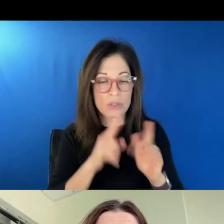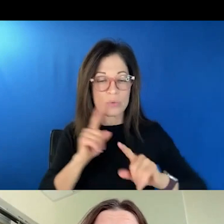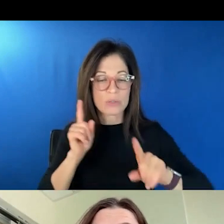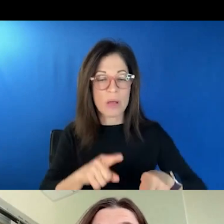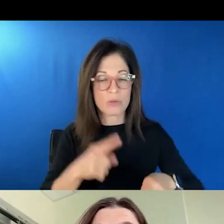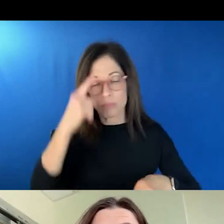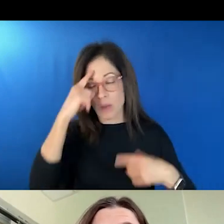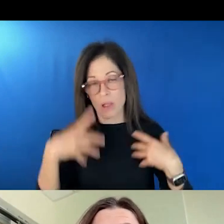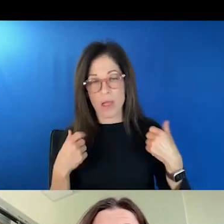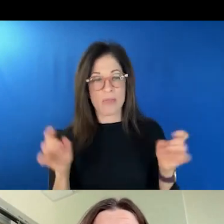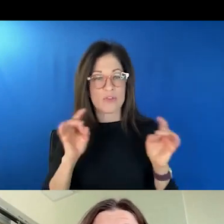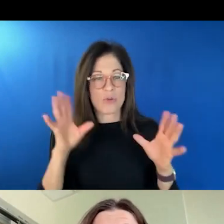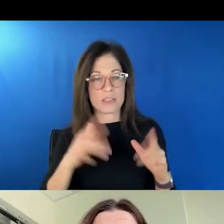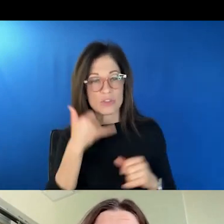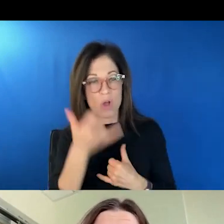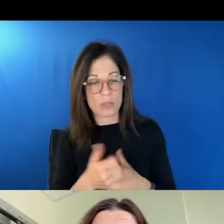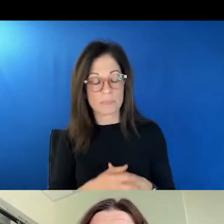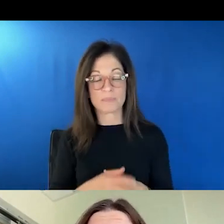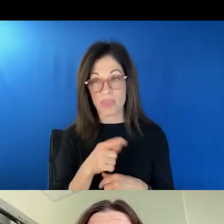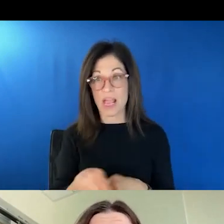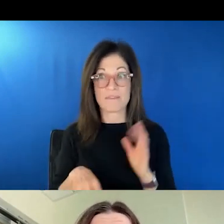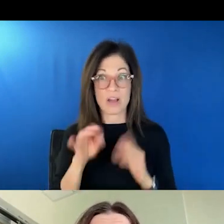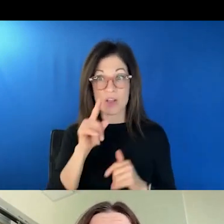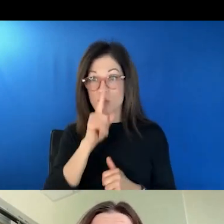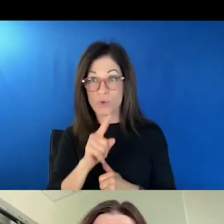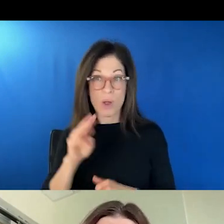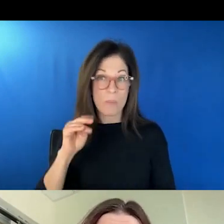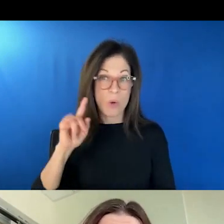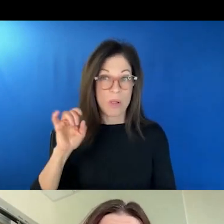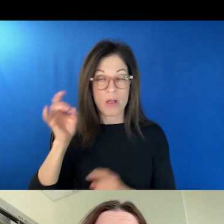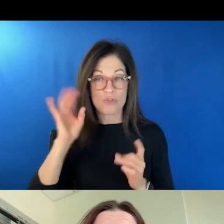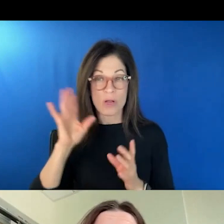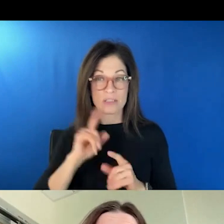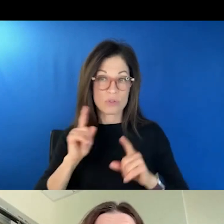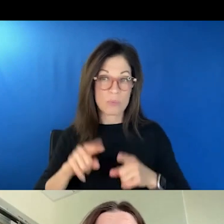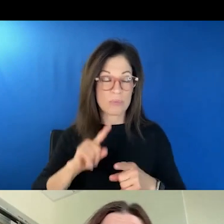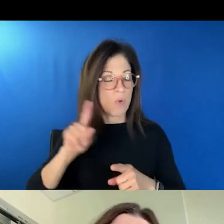RESPONSE. THEY FOUND THAT IT IS ONLY POSSIBLE IN COMPLUNTIES WHEN THERE IS